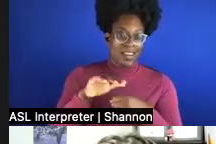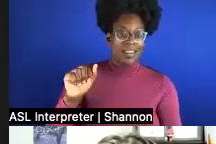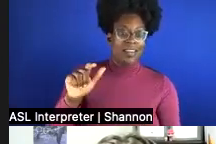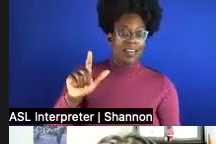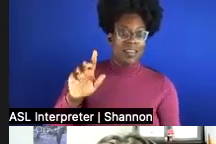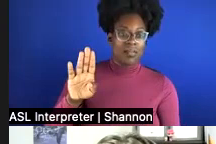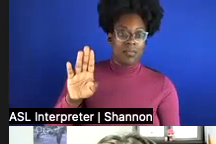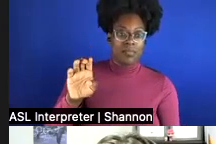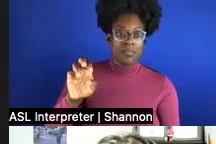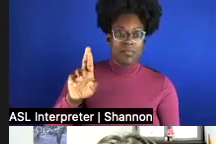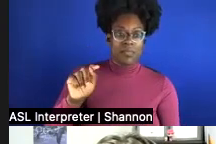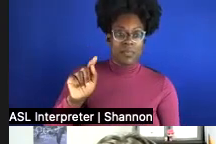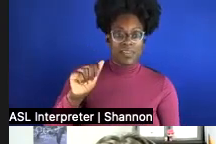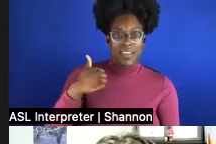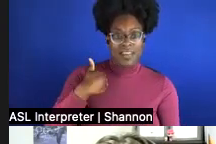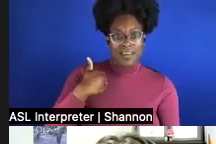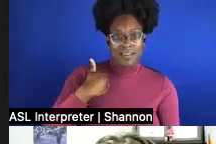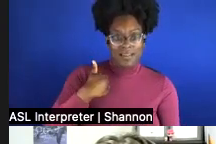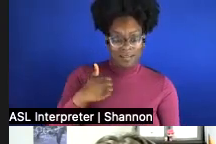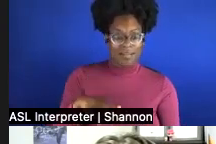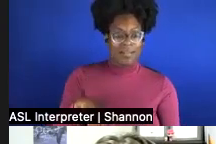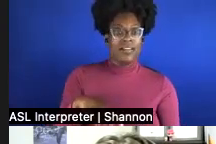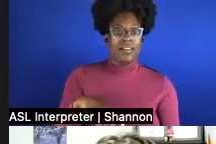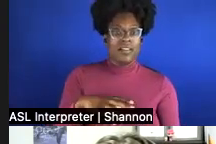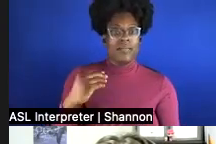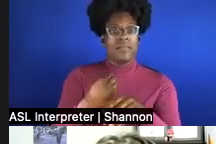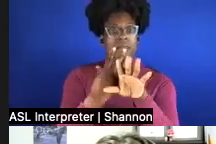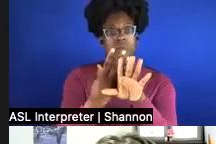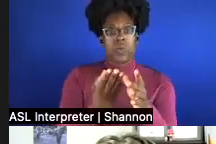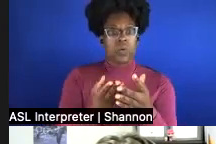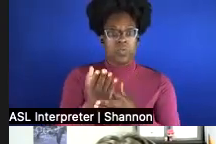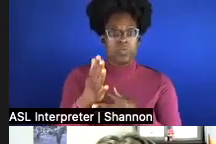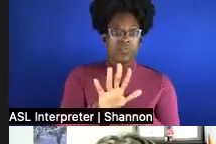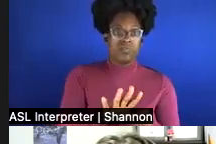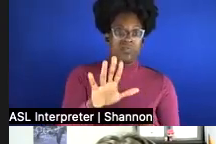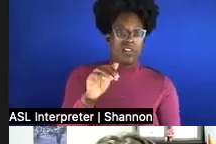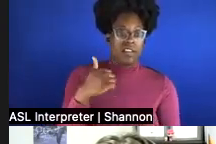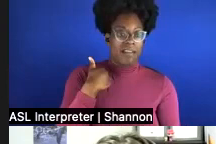and virtual throughout Canada and also many other countries.